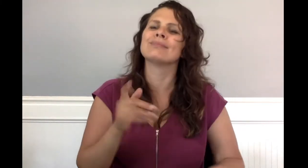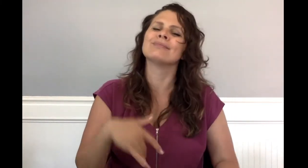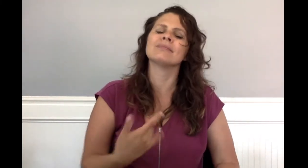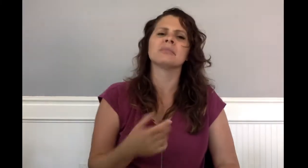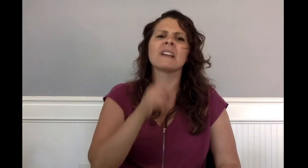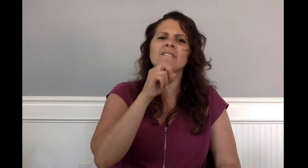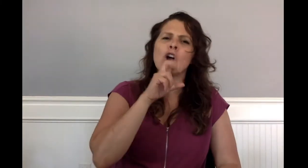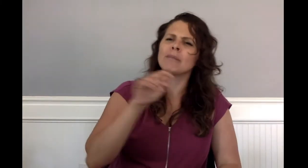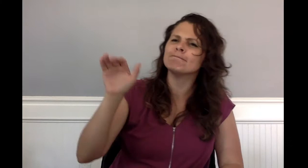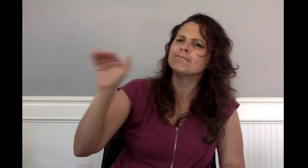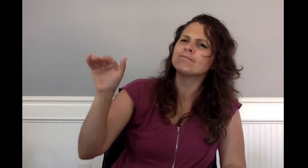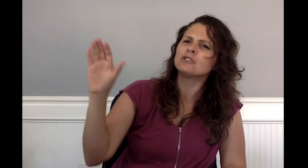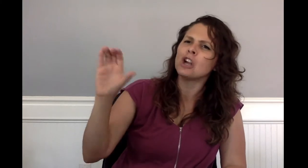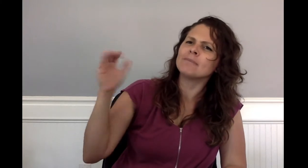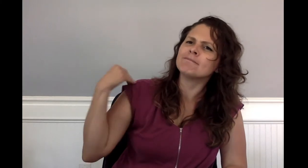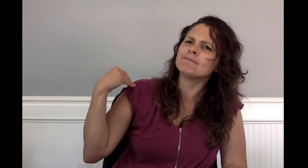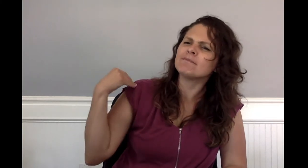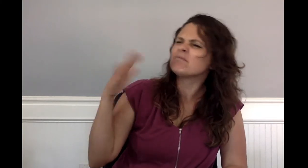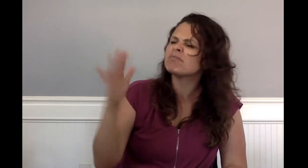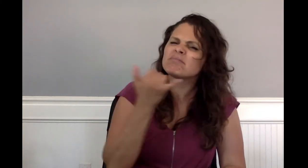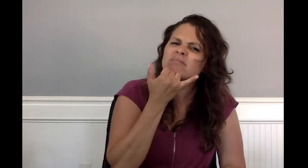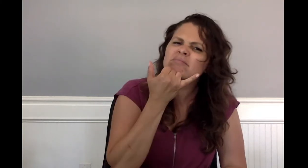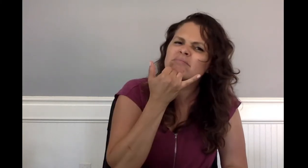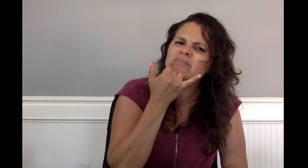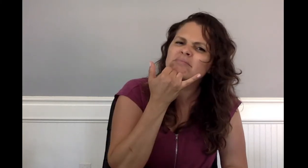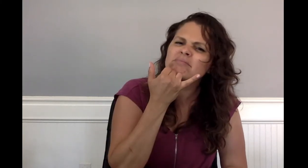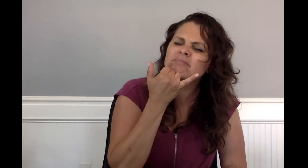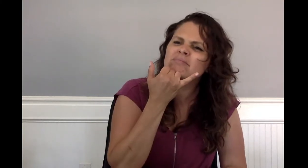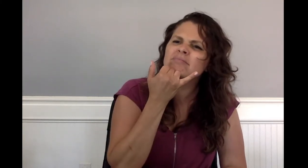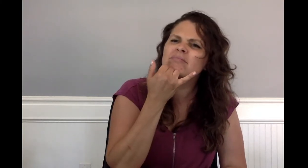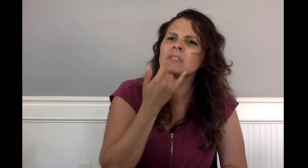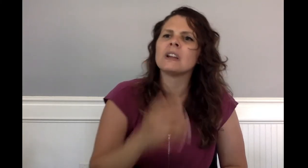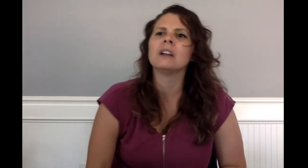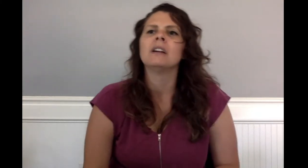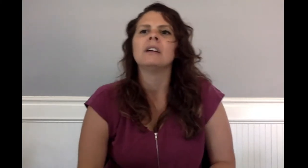Frog tapped Charlie on the shoulder.“What’s wrong?” she signed.